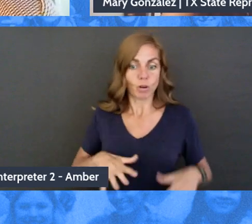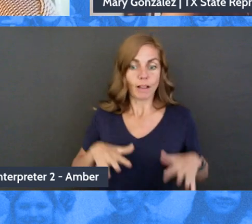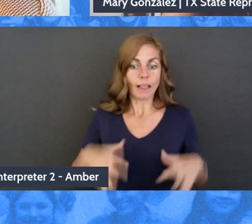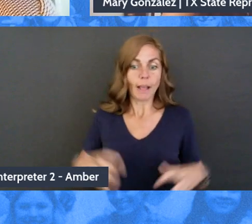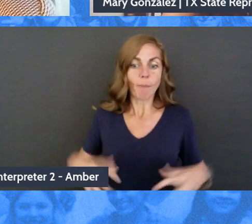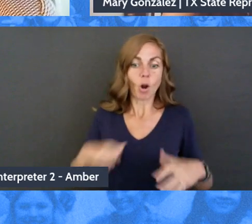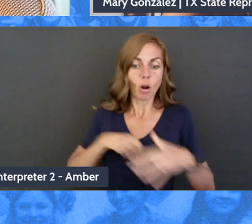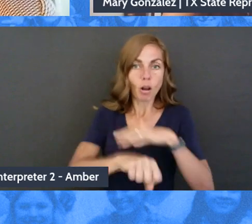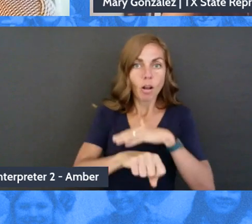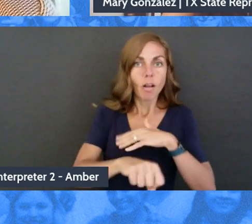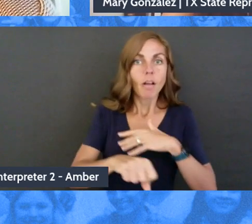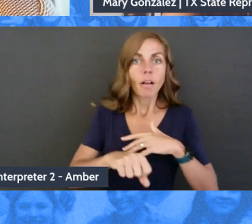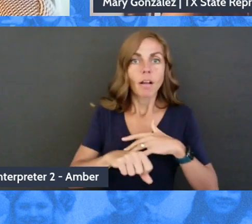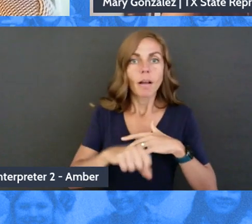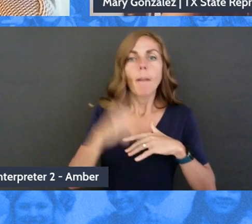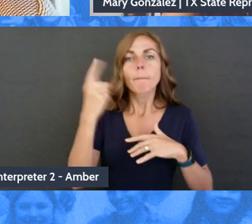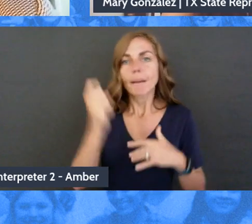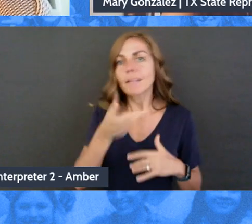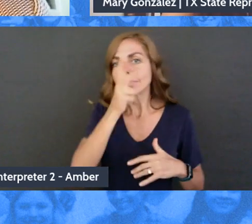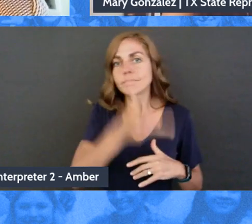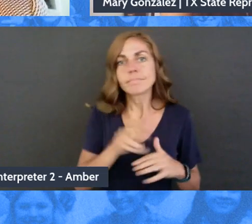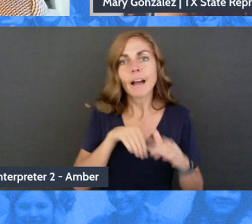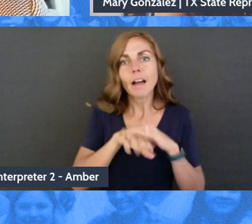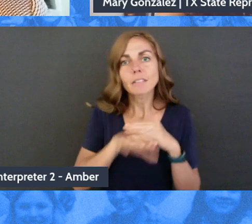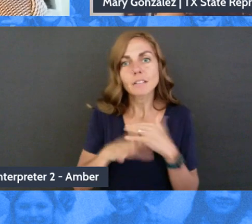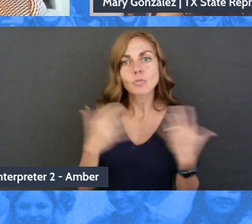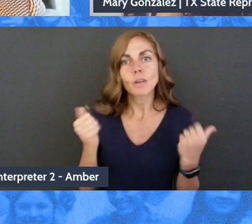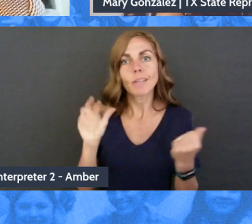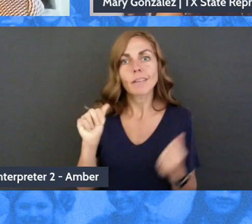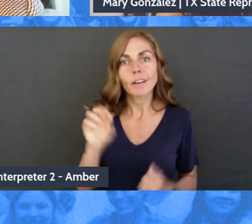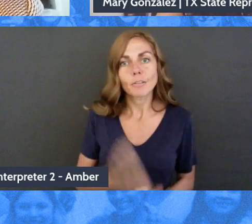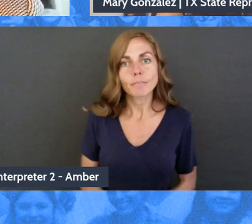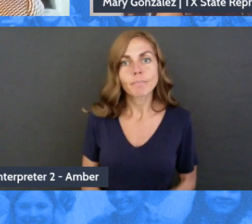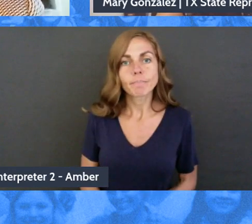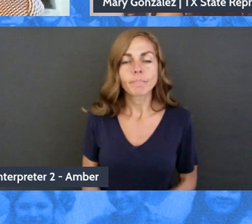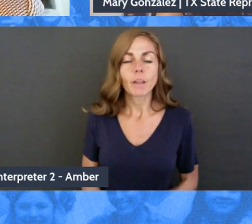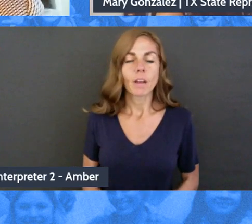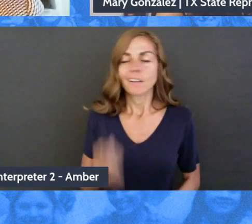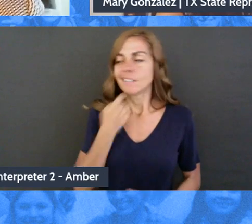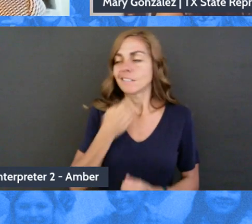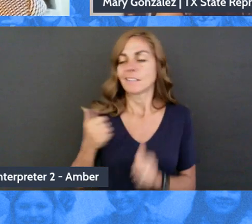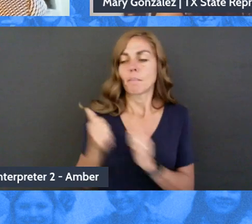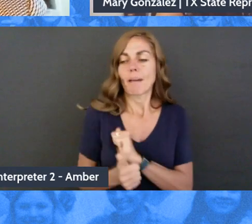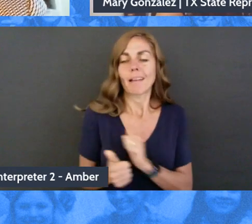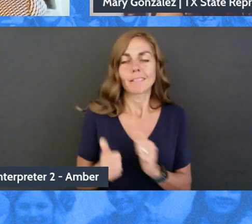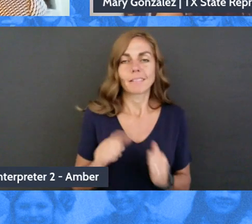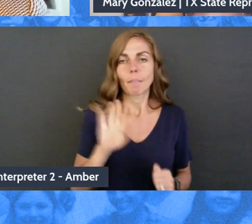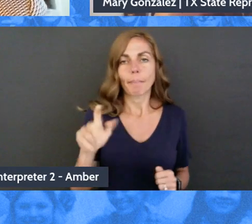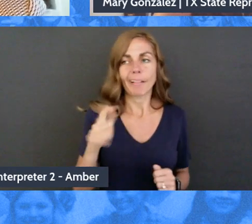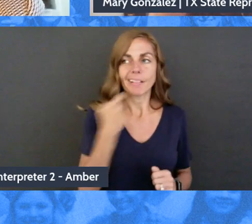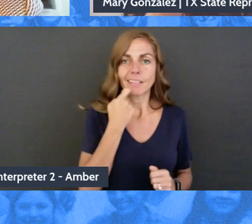because of poor access to health care. And we passed a bill this session that allowed doulas